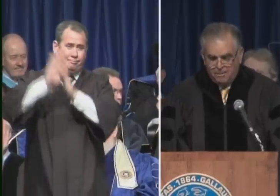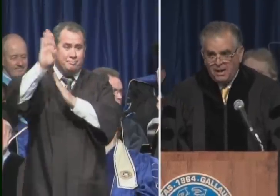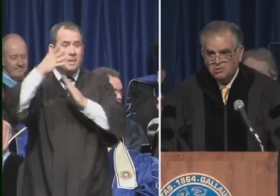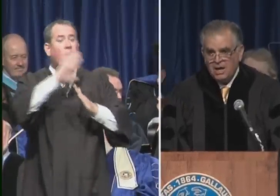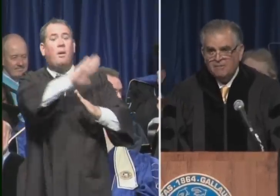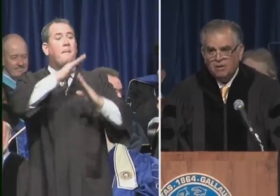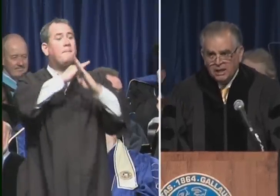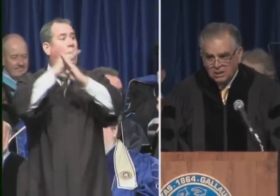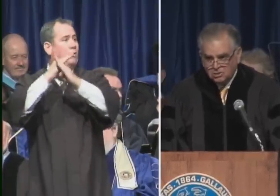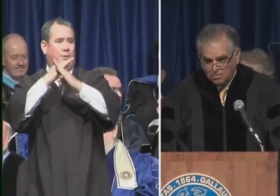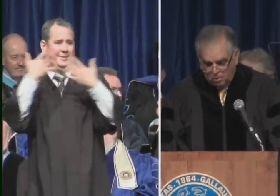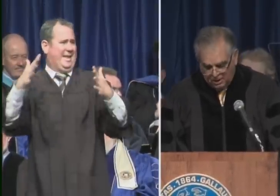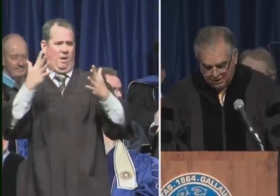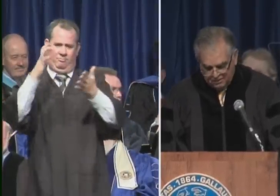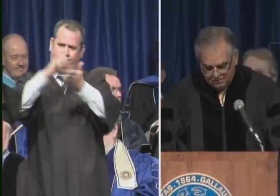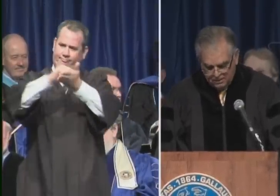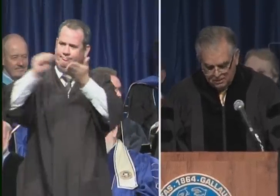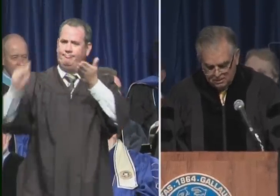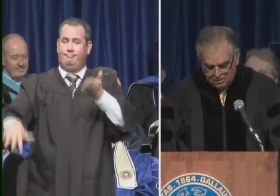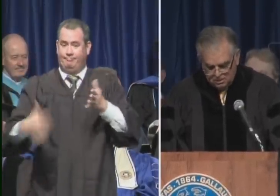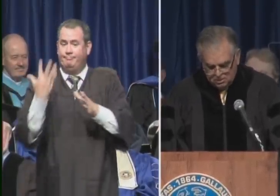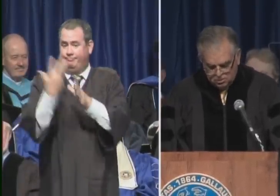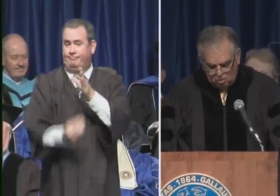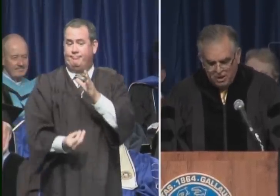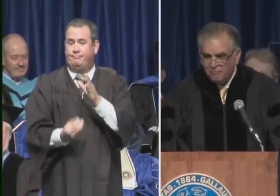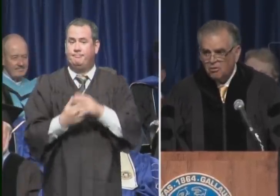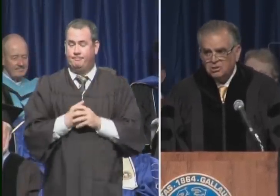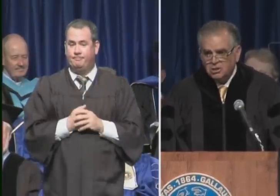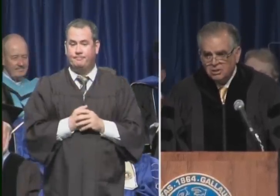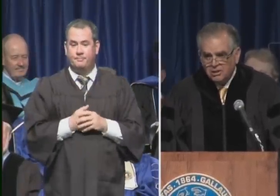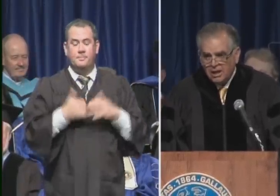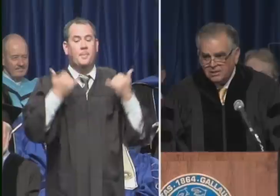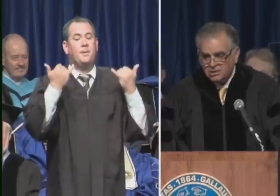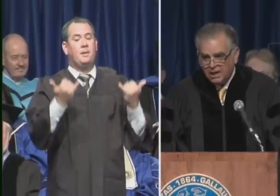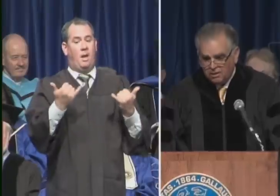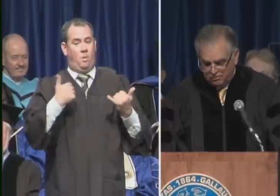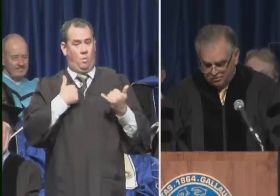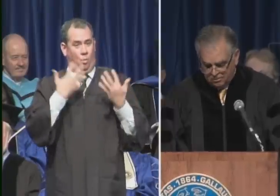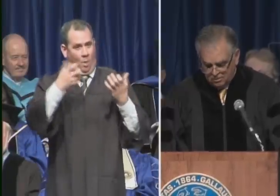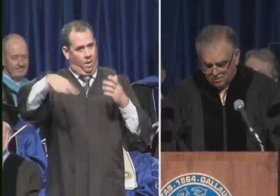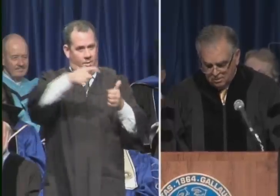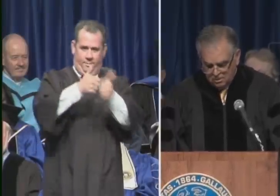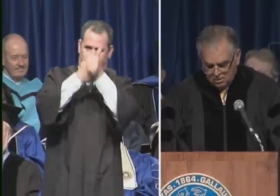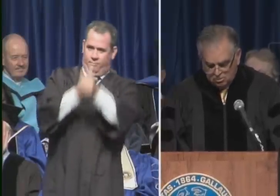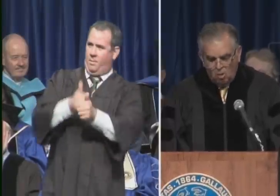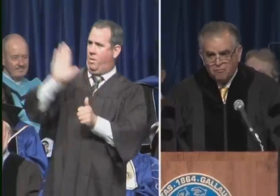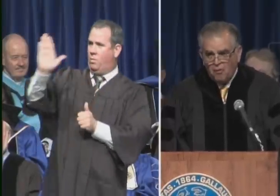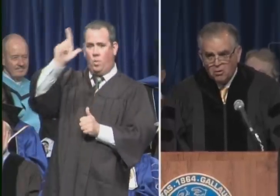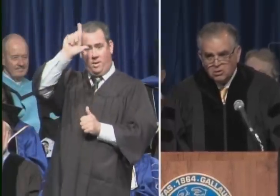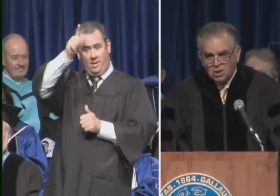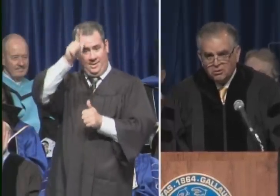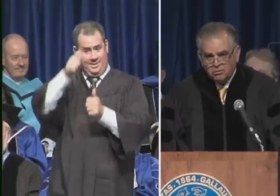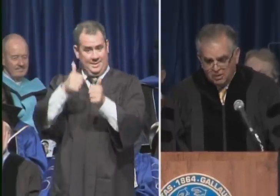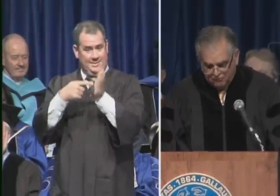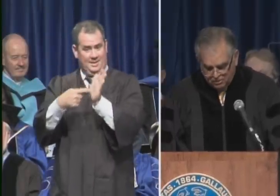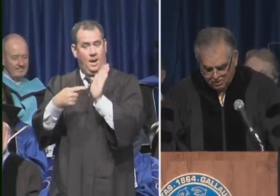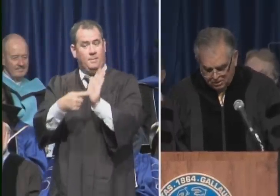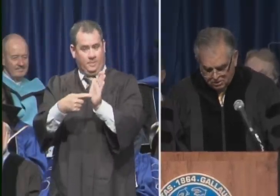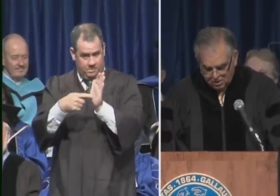out of Lincoln's book. Don't ever listen to the naysayers. Don't focus on your differences.